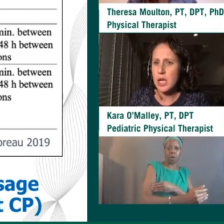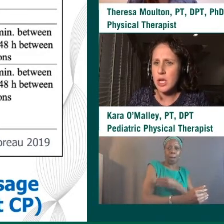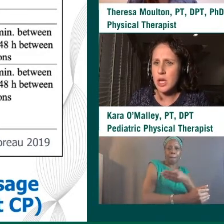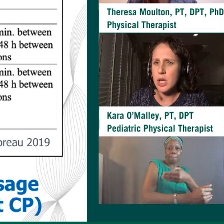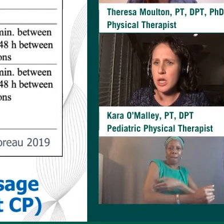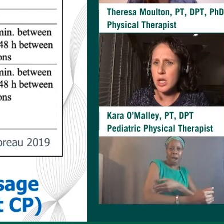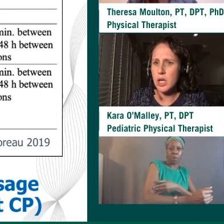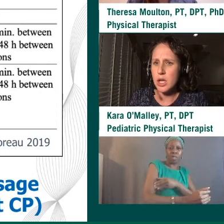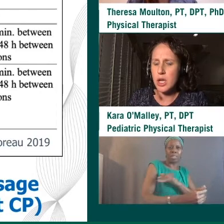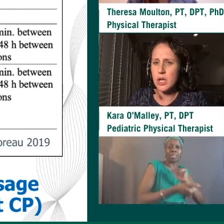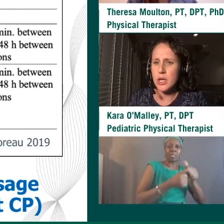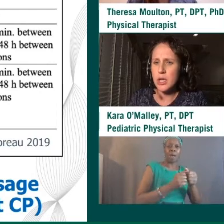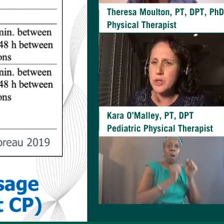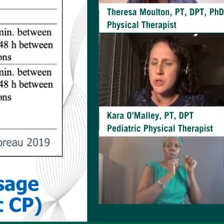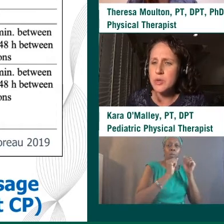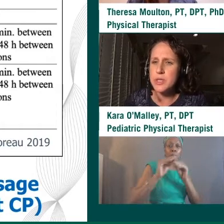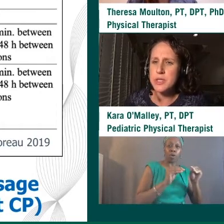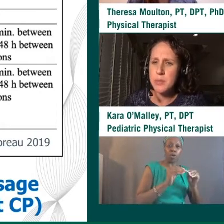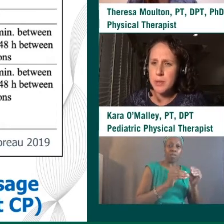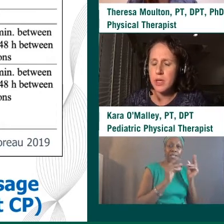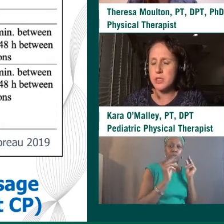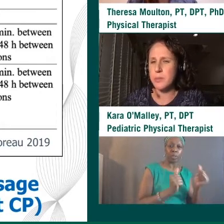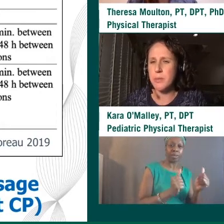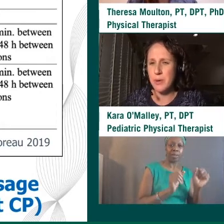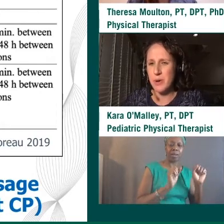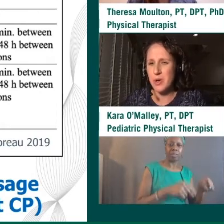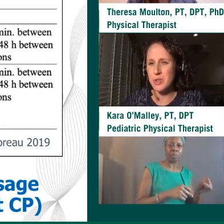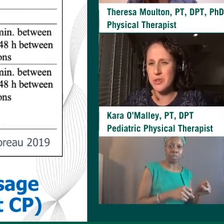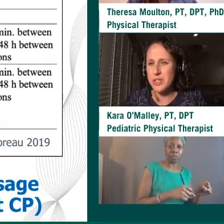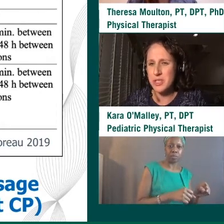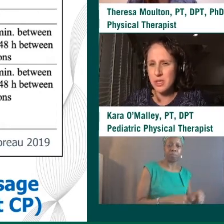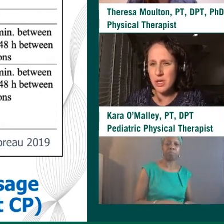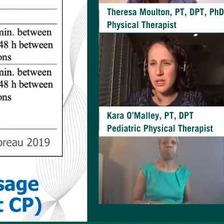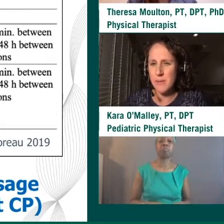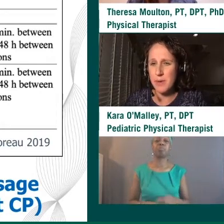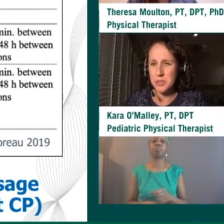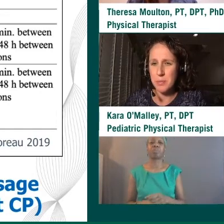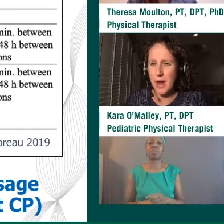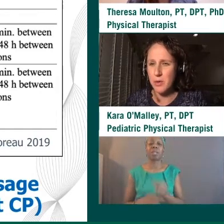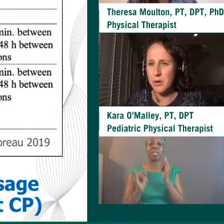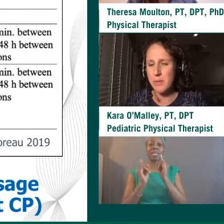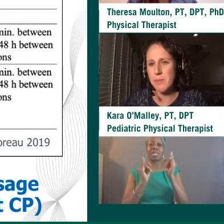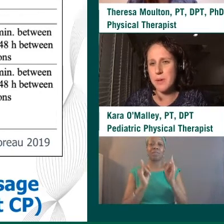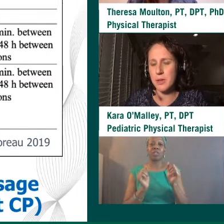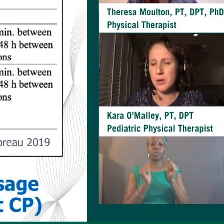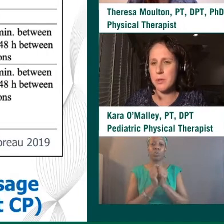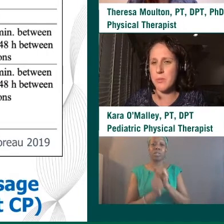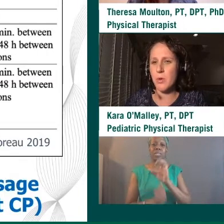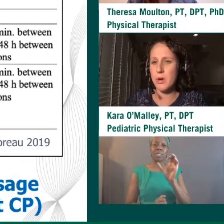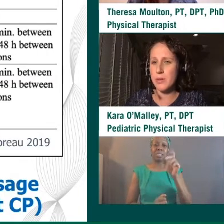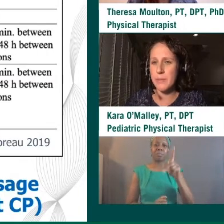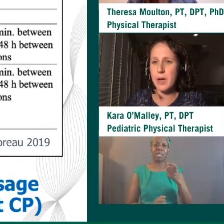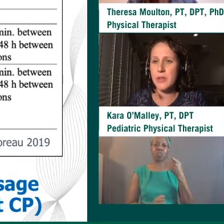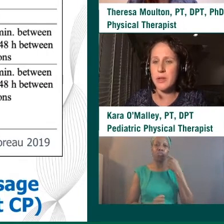In individuals with CP, it's been proposed recently that muscle power might be a little bit more impaired